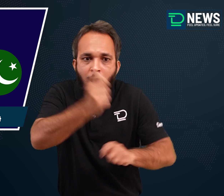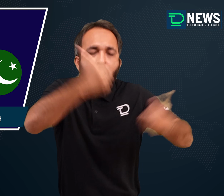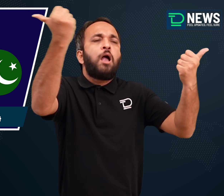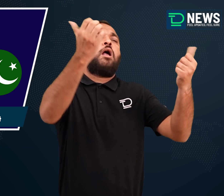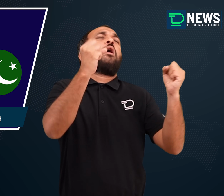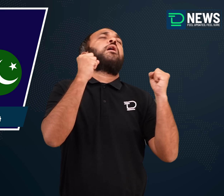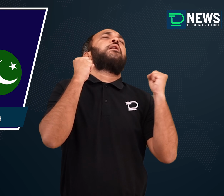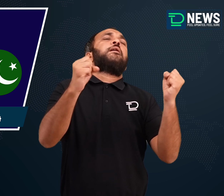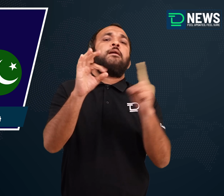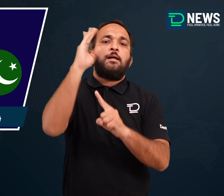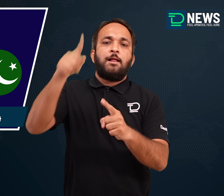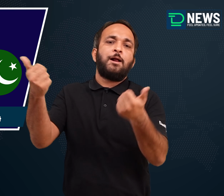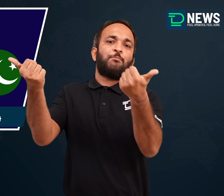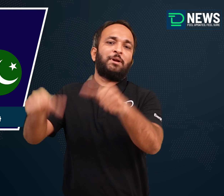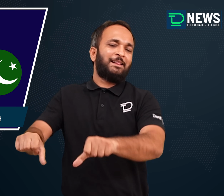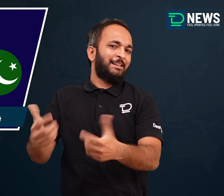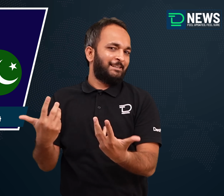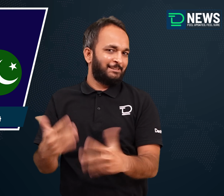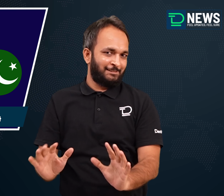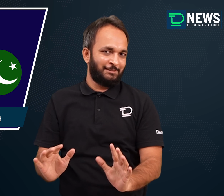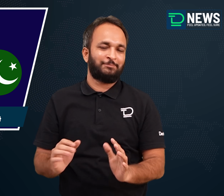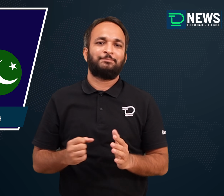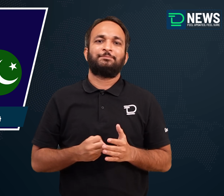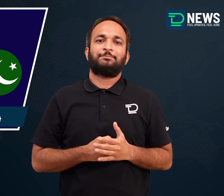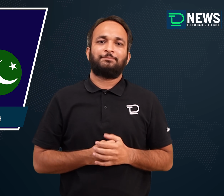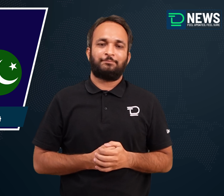Finally, we won.